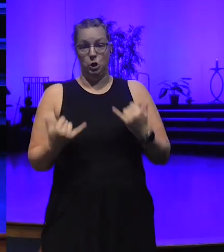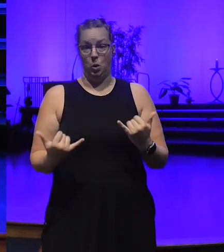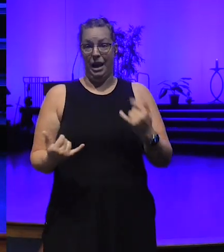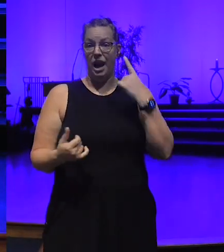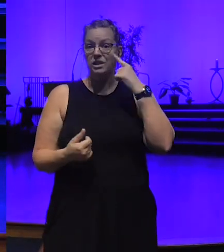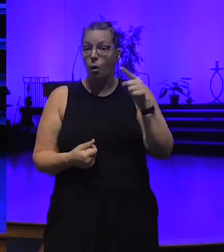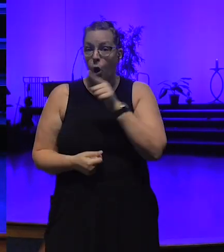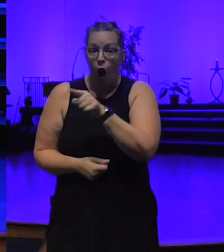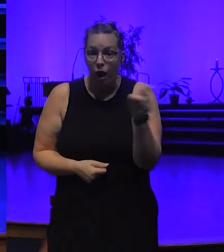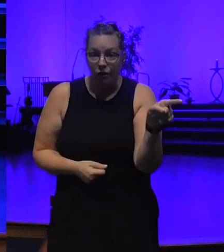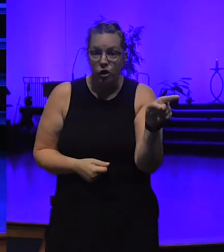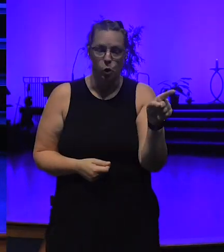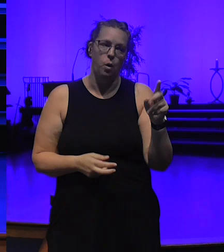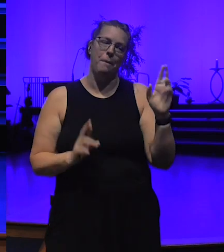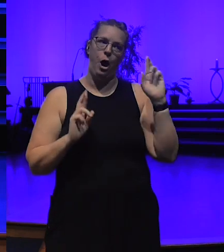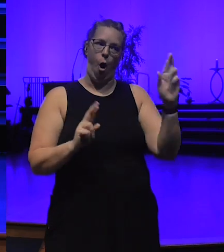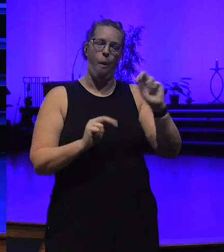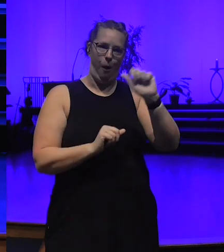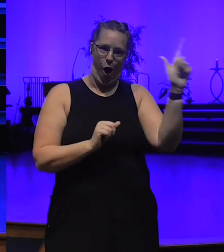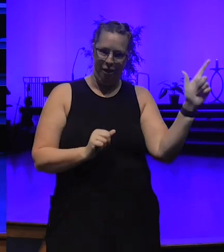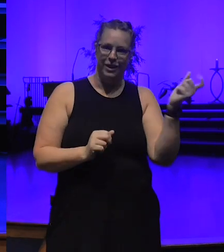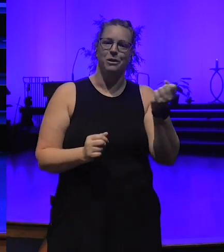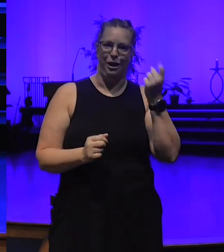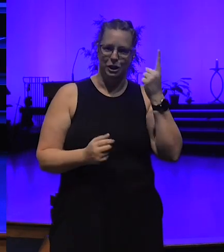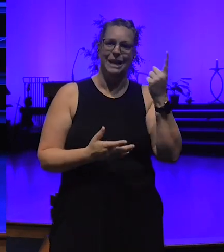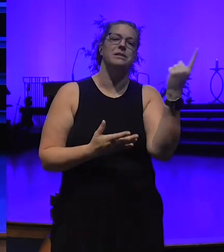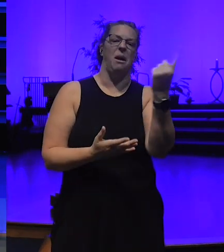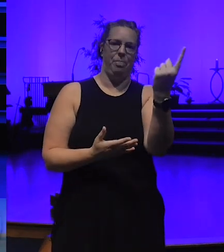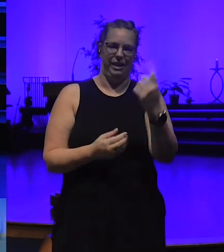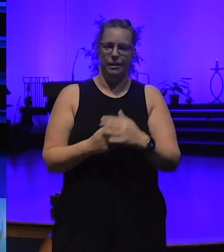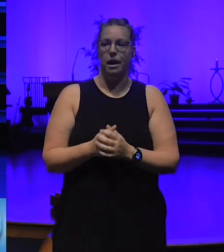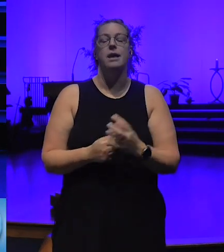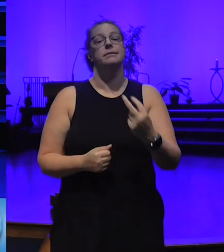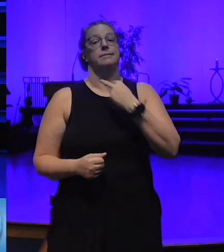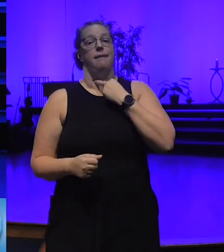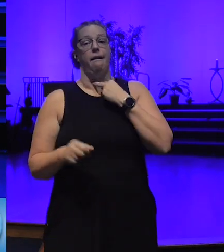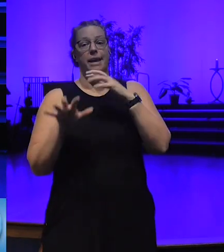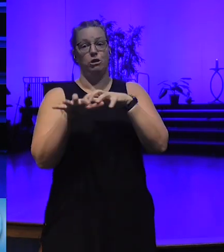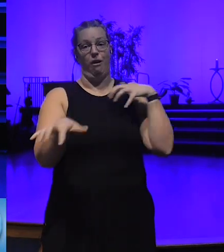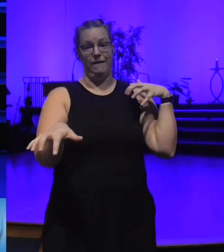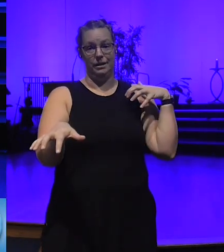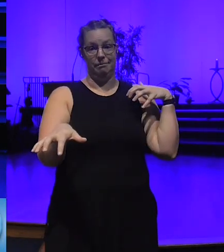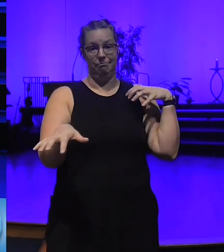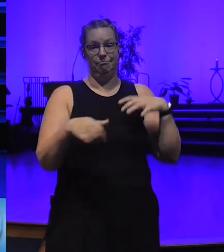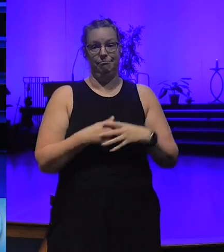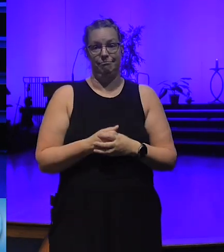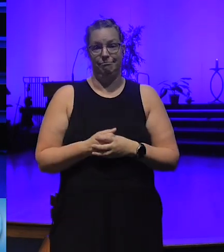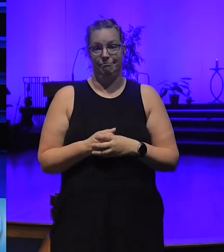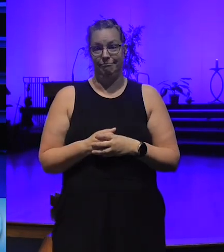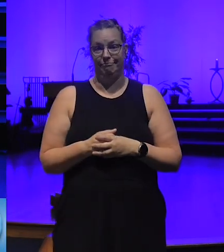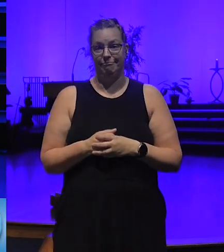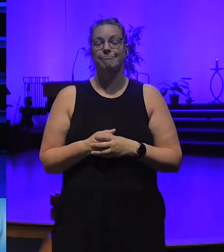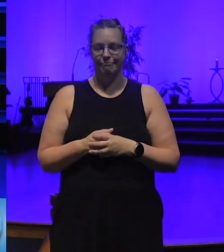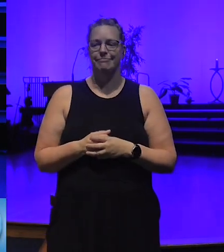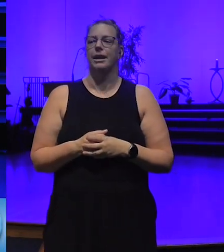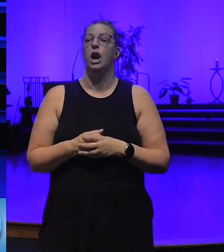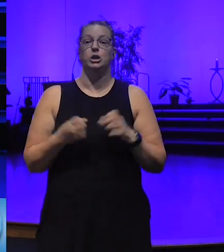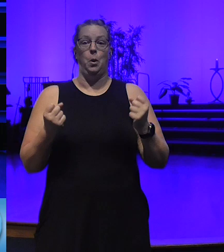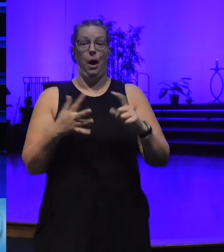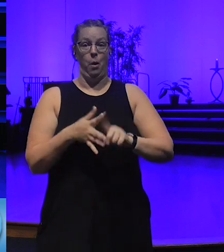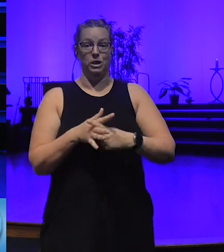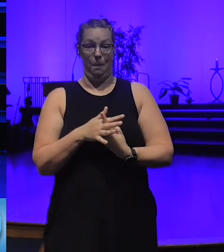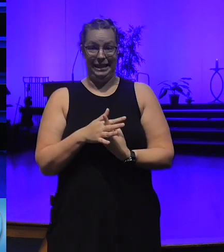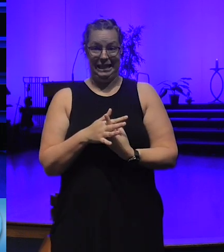all of us I hope we all get something out of it uh stuck in traffic and I'd like to begin by talking